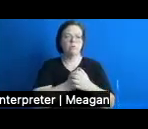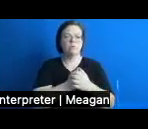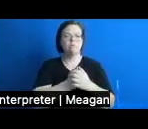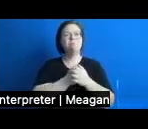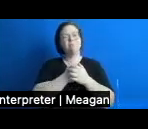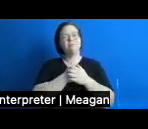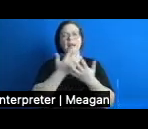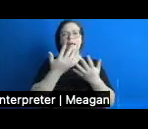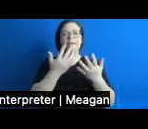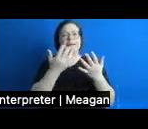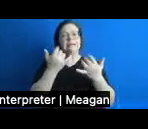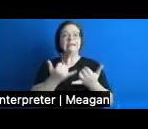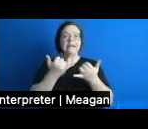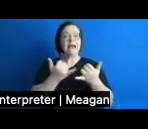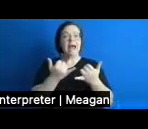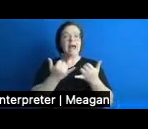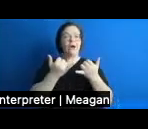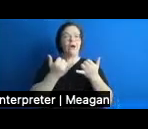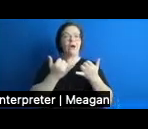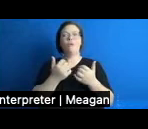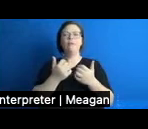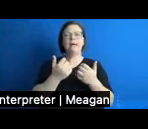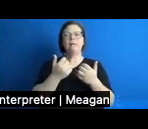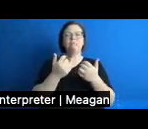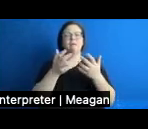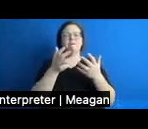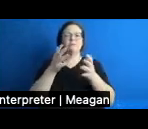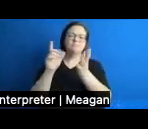that now that I'm now that I'm a distance away from it that I can look back and understand that